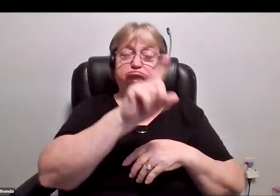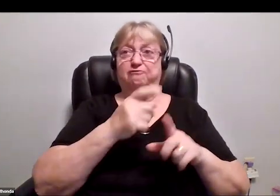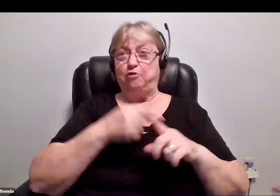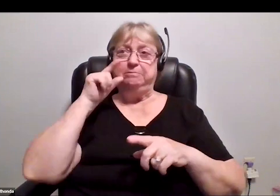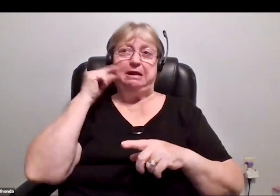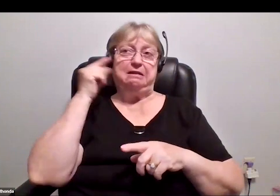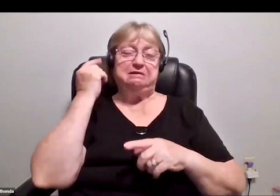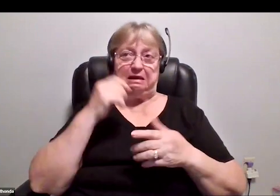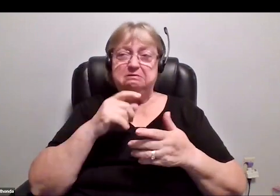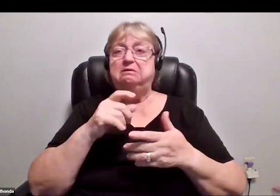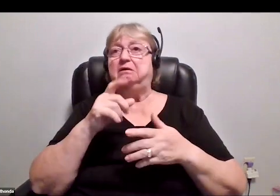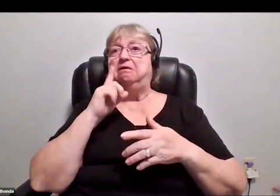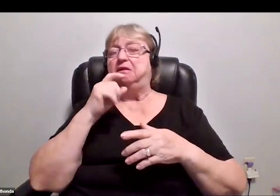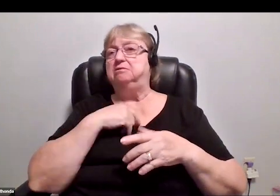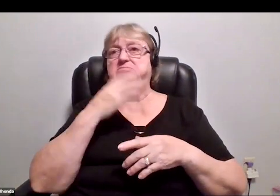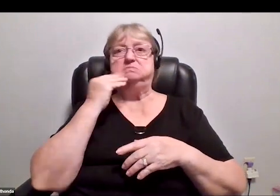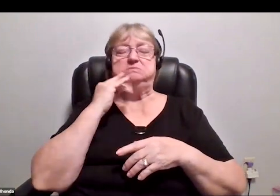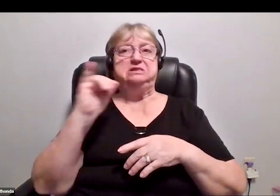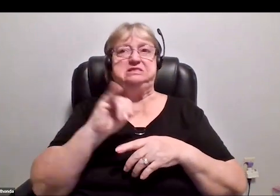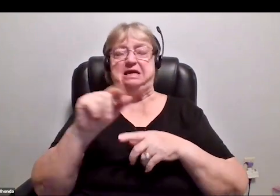and testing as astronauts were.